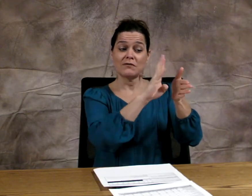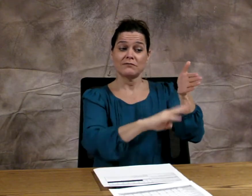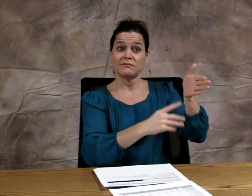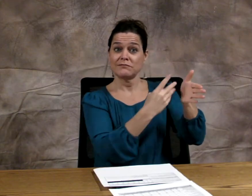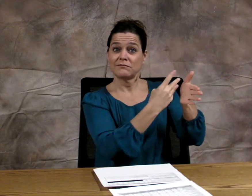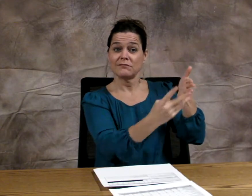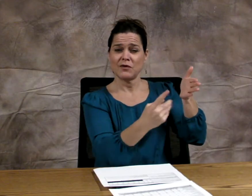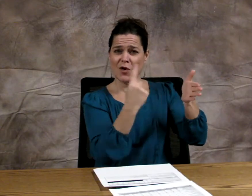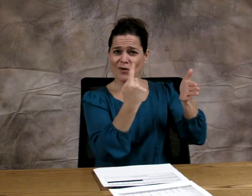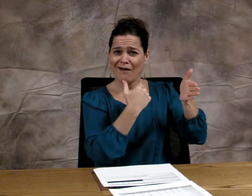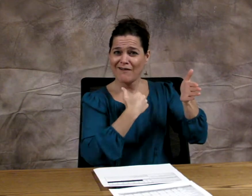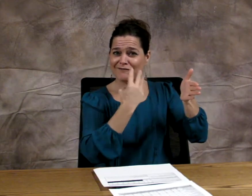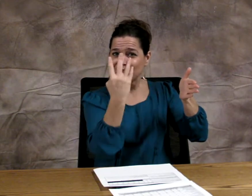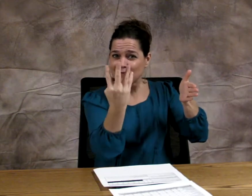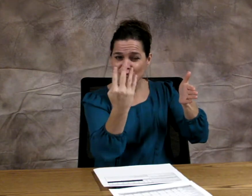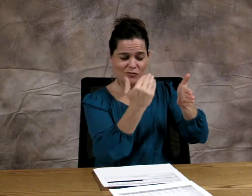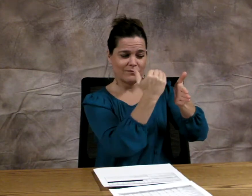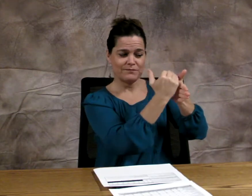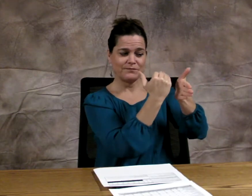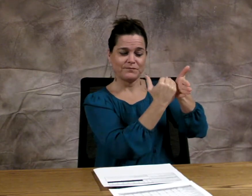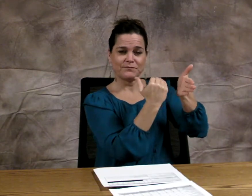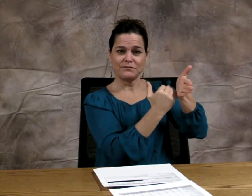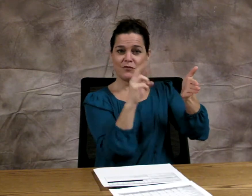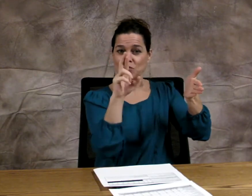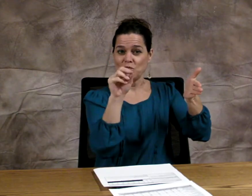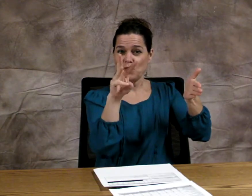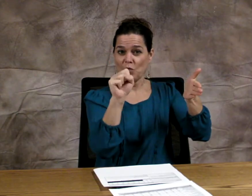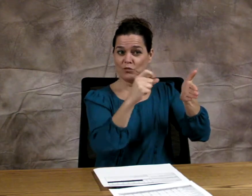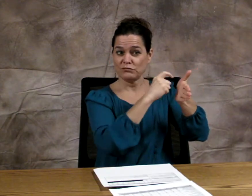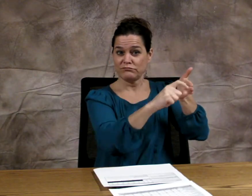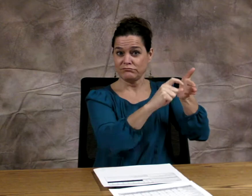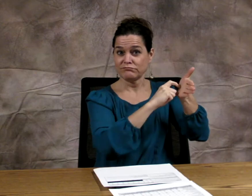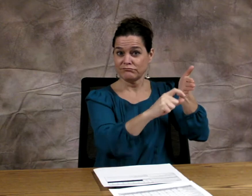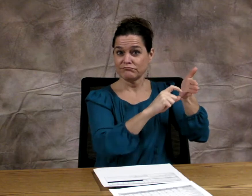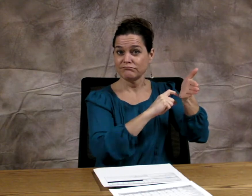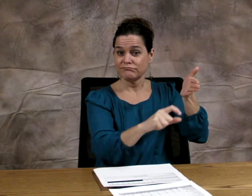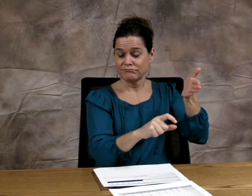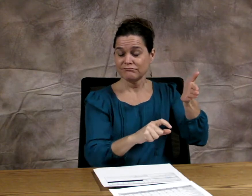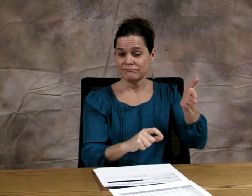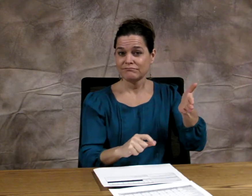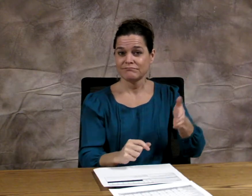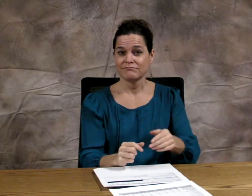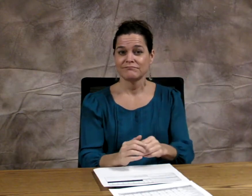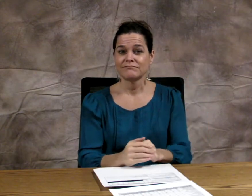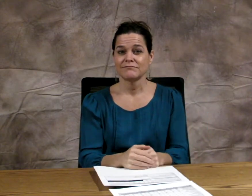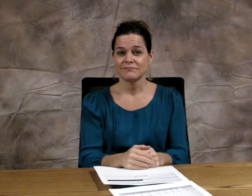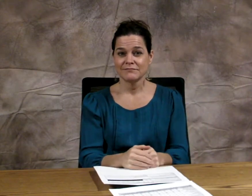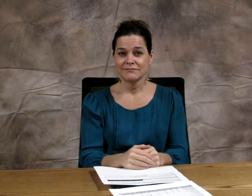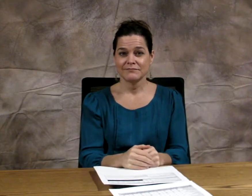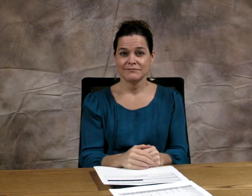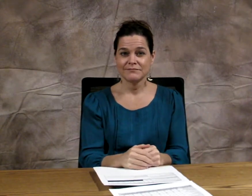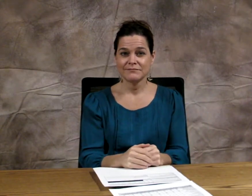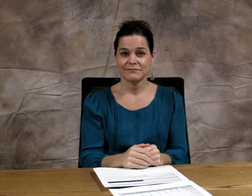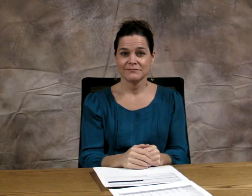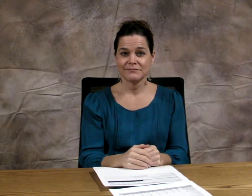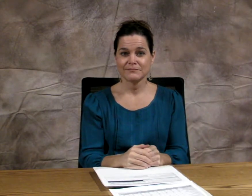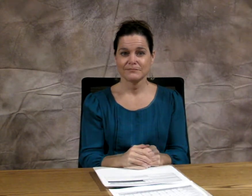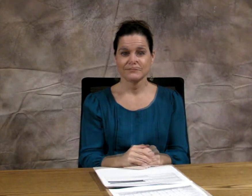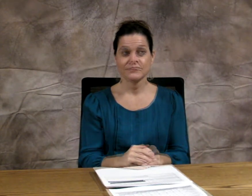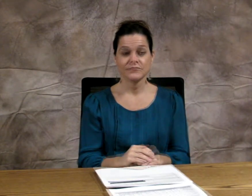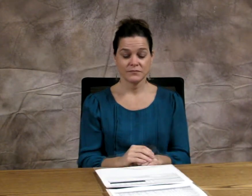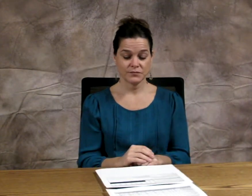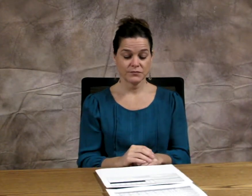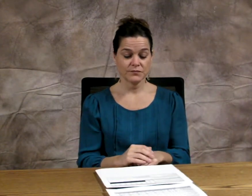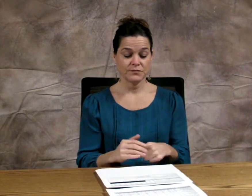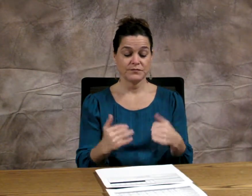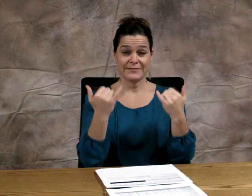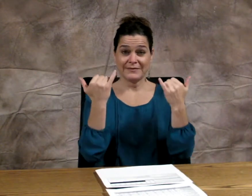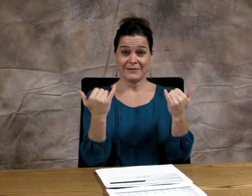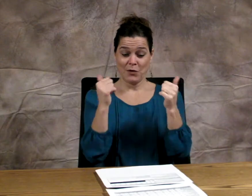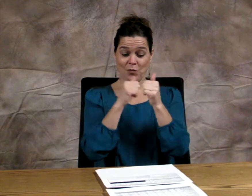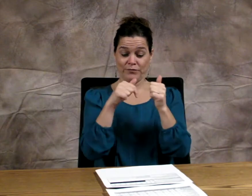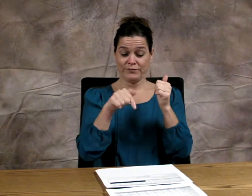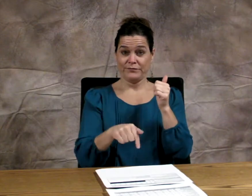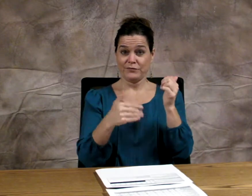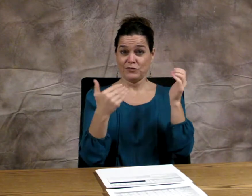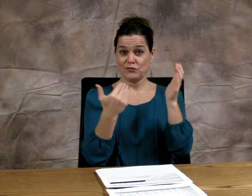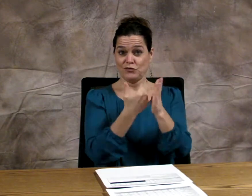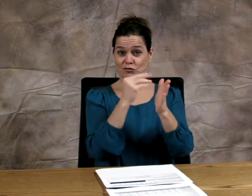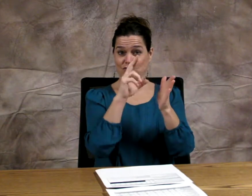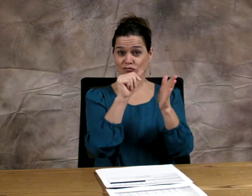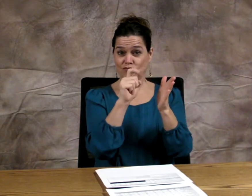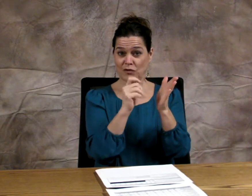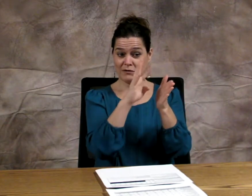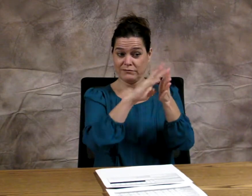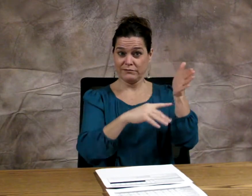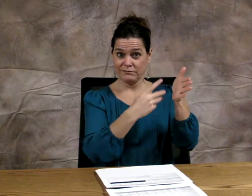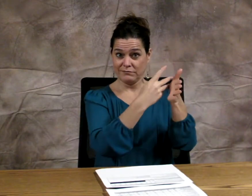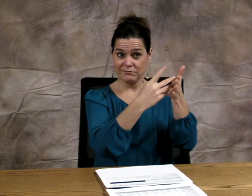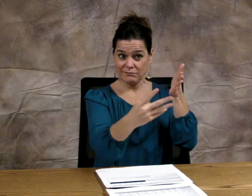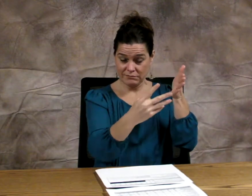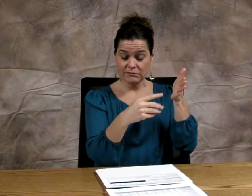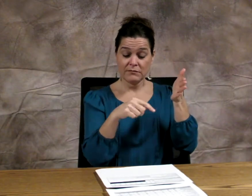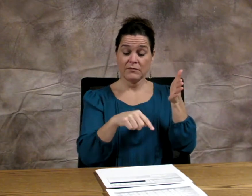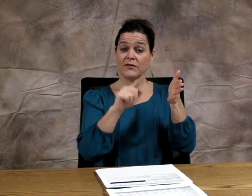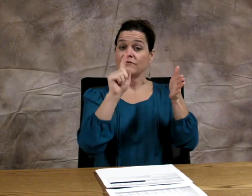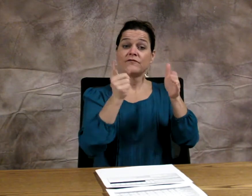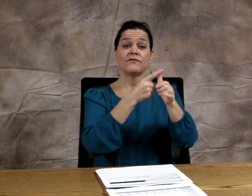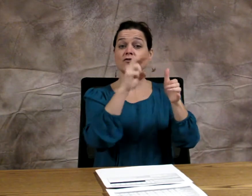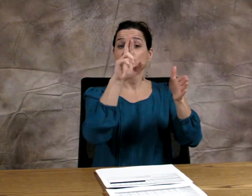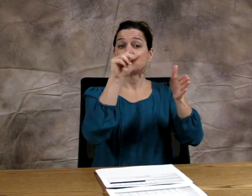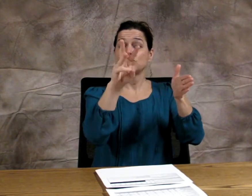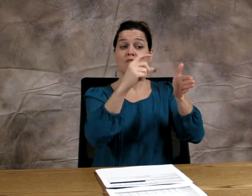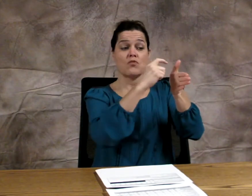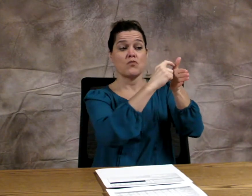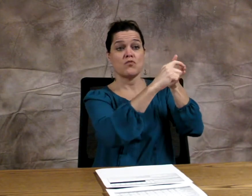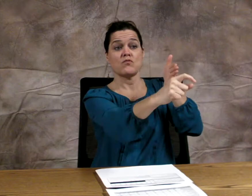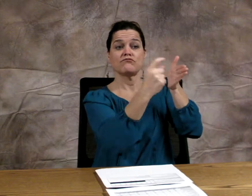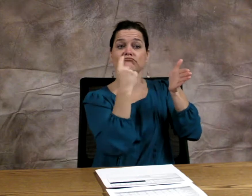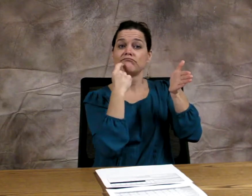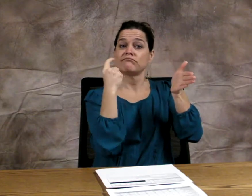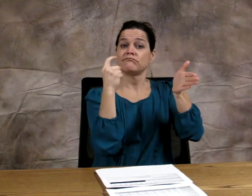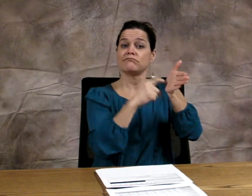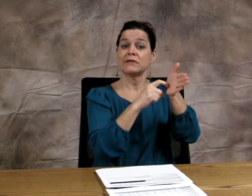The proposed rate structure has only four rows.